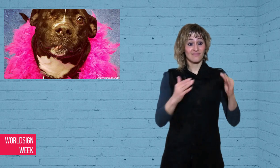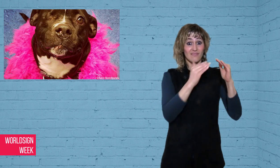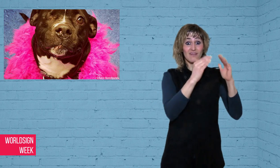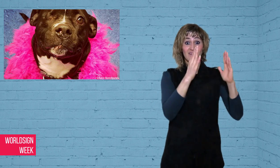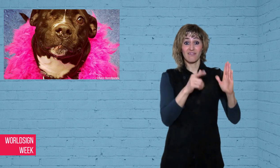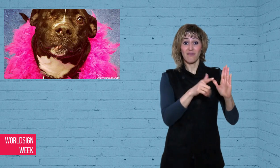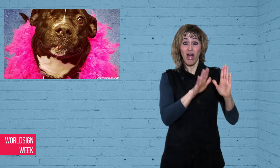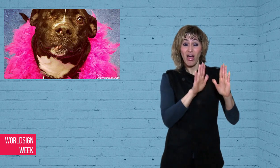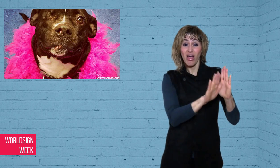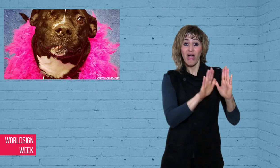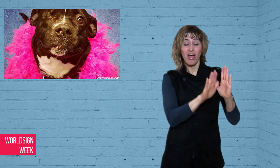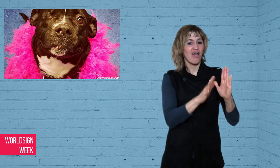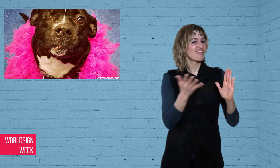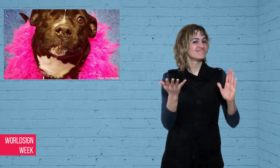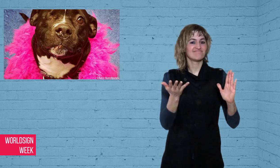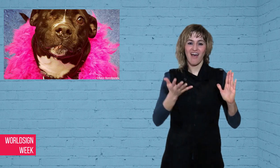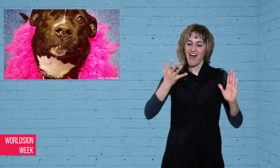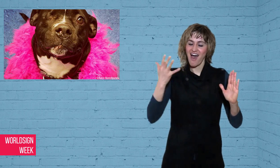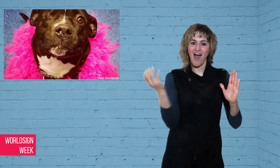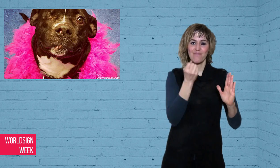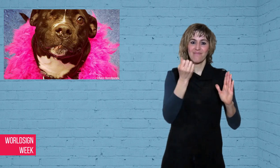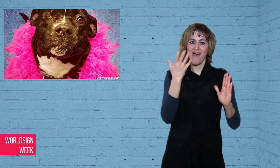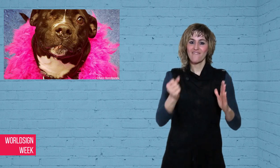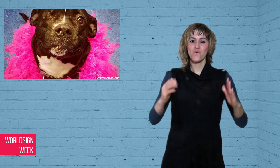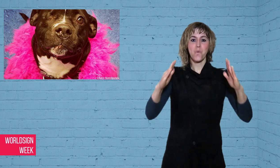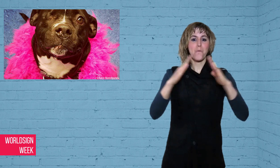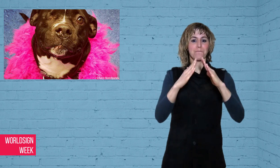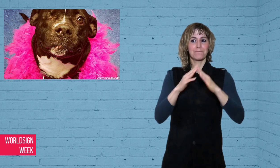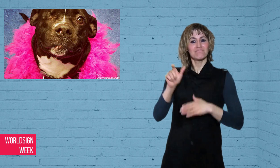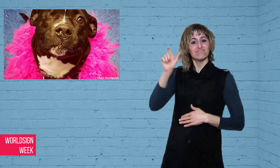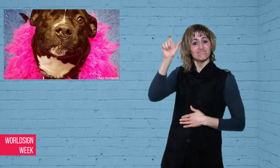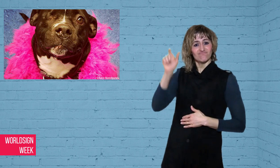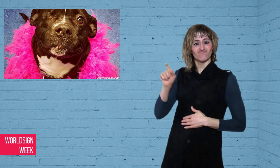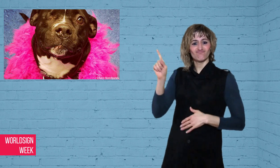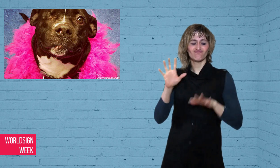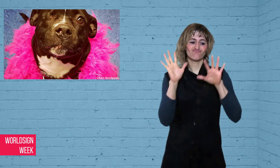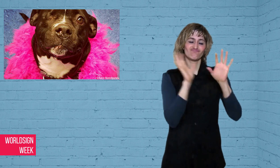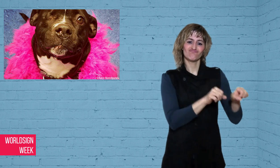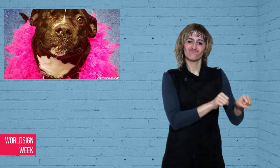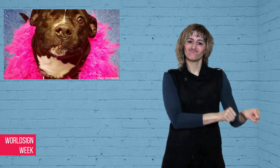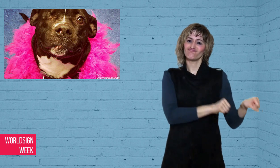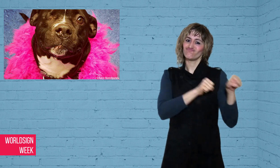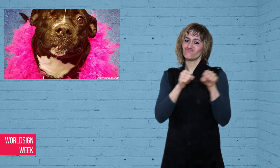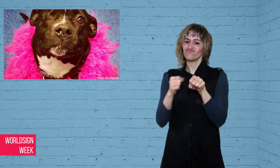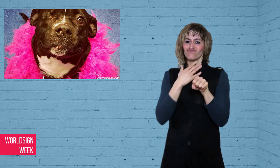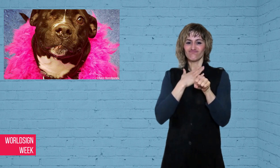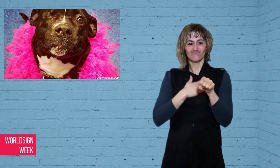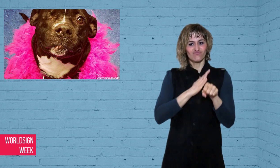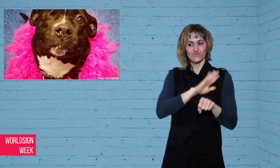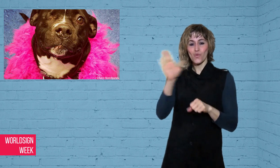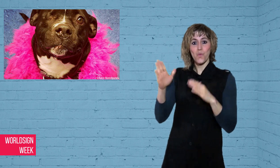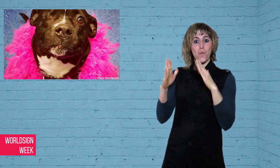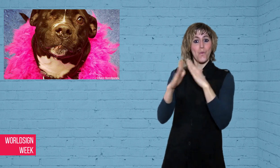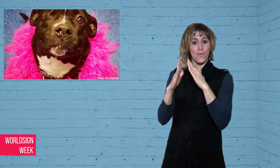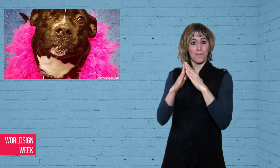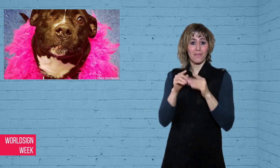She has finally found a home, and